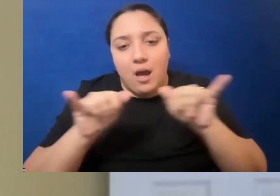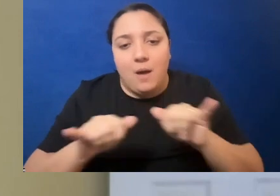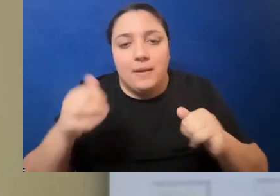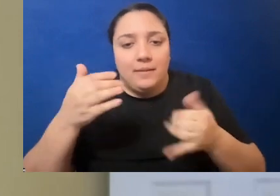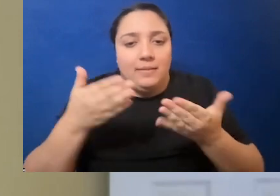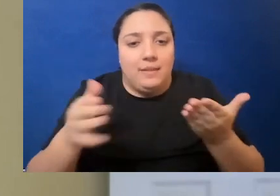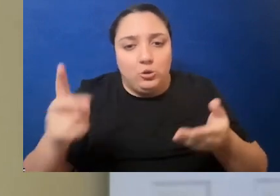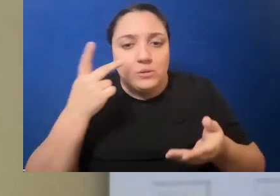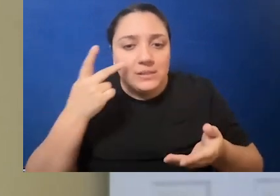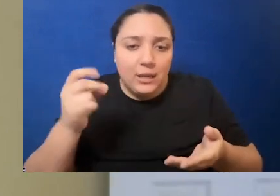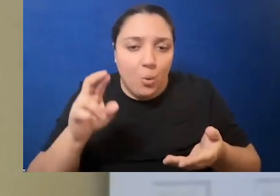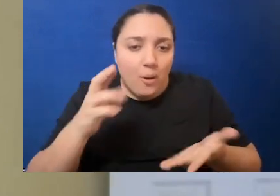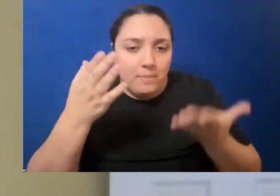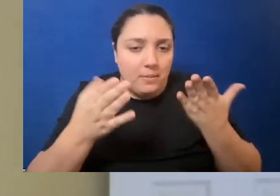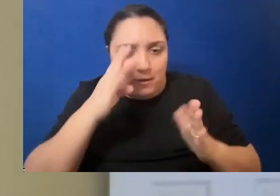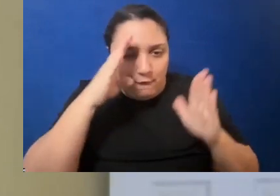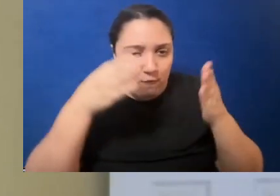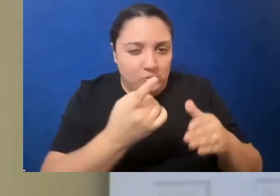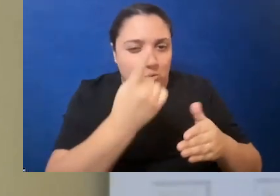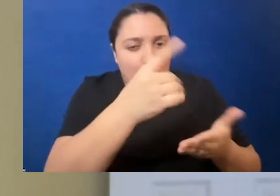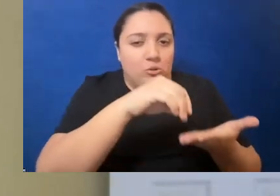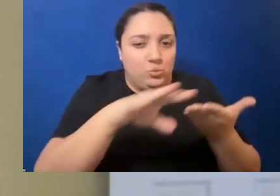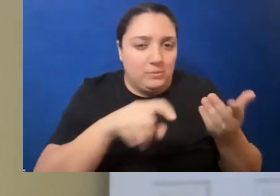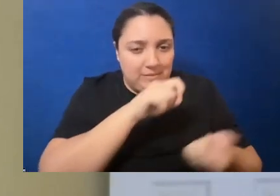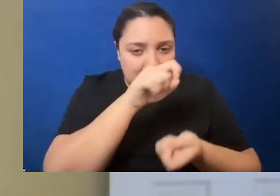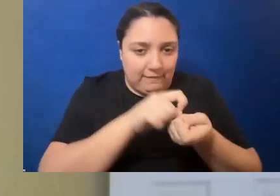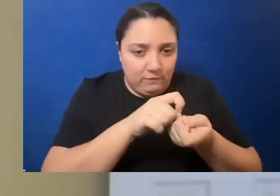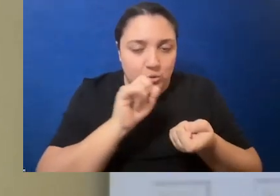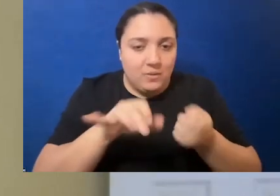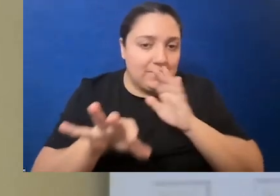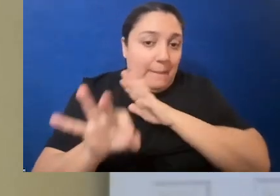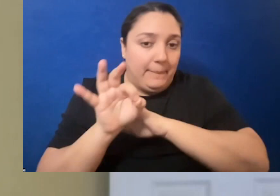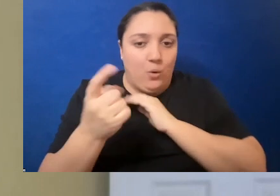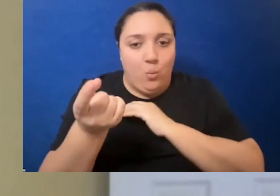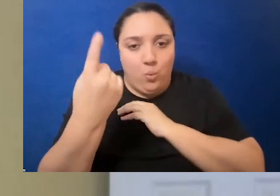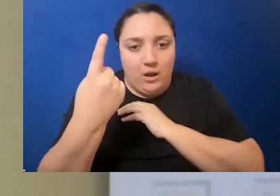PROFESSIONALS WORK WITH MULTIPLE STUDENTS, SO THE MOST COMMON THING YOU ARE SEEING AMONG YOUR